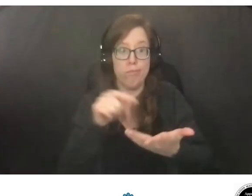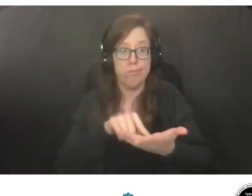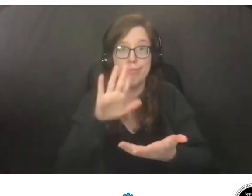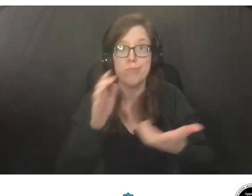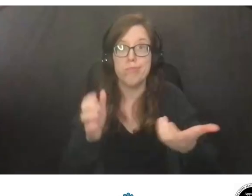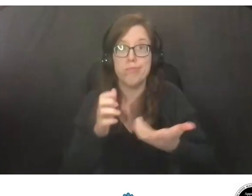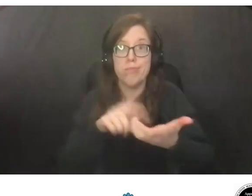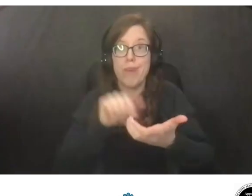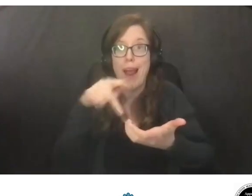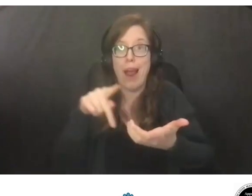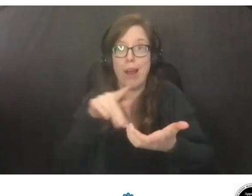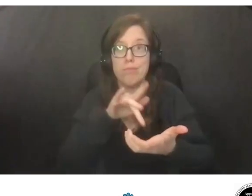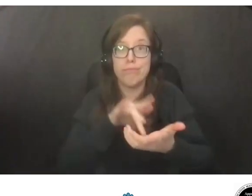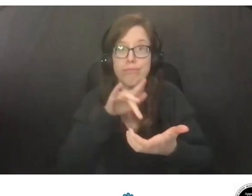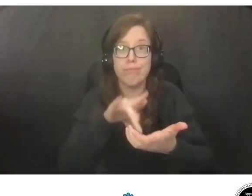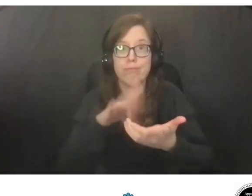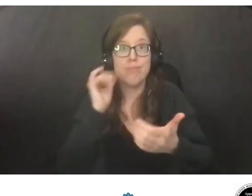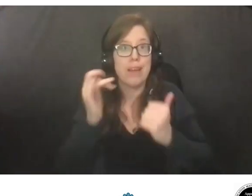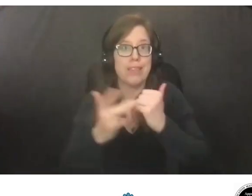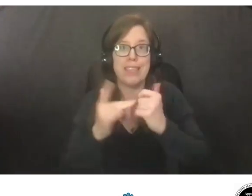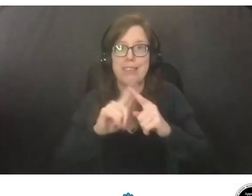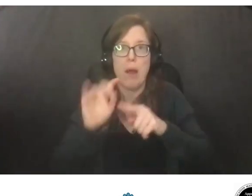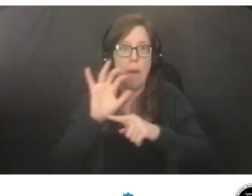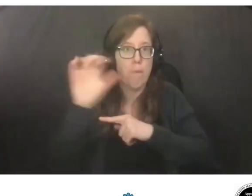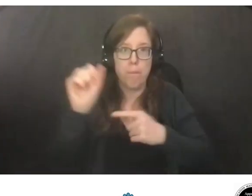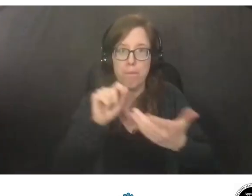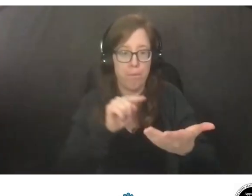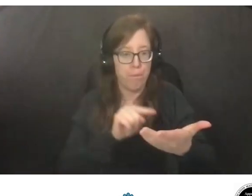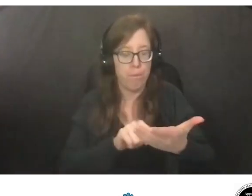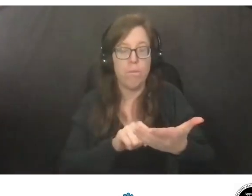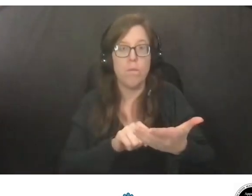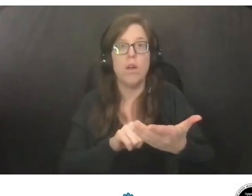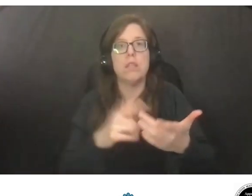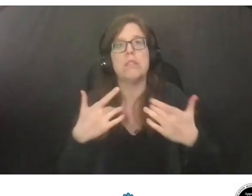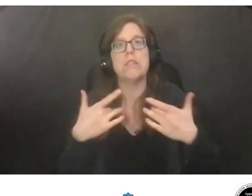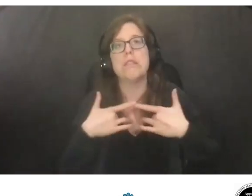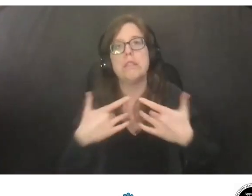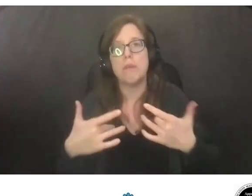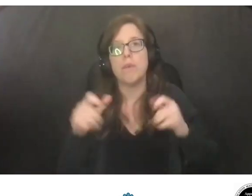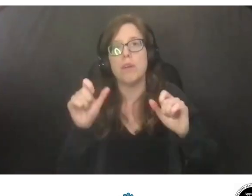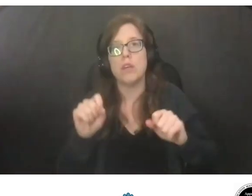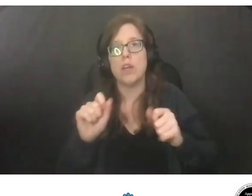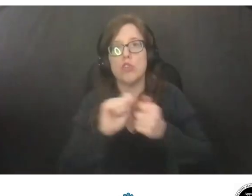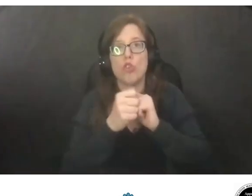phone because things have changed so much. And now, most of the time you can change programming